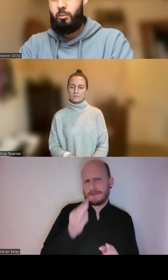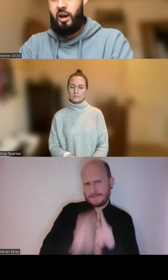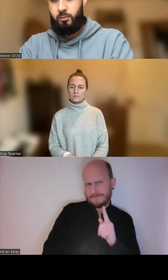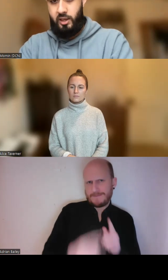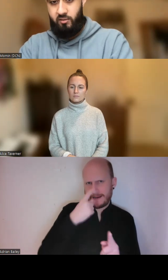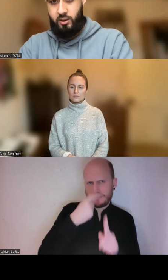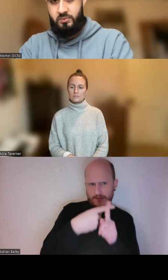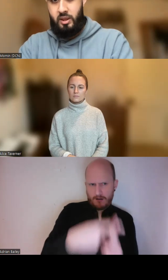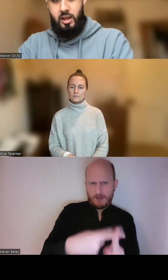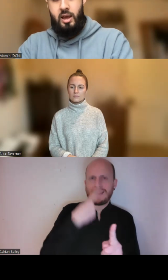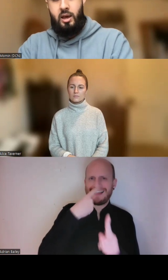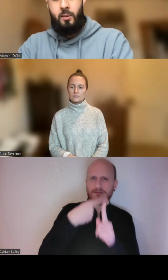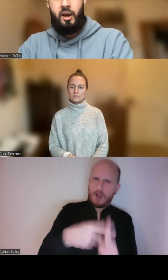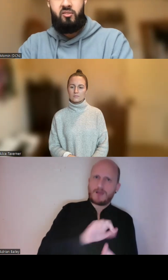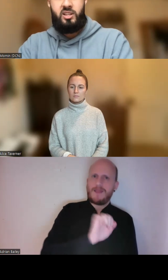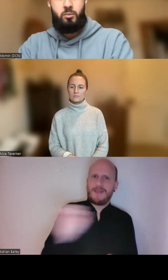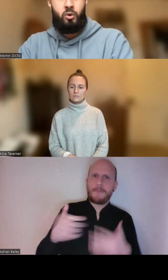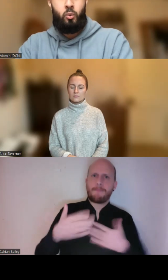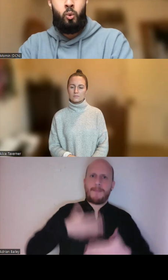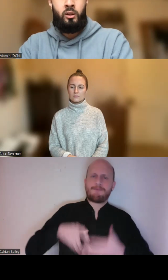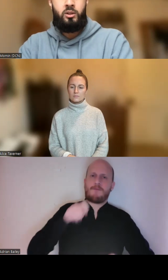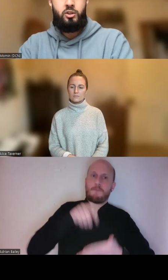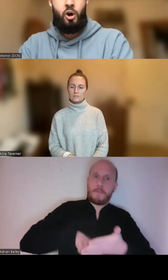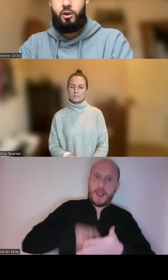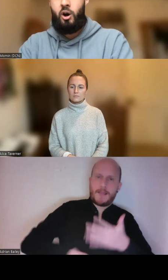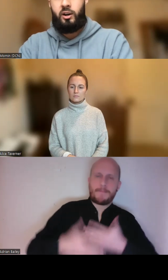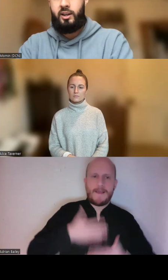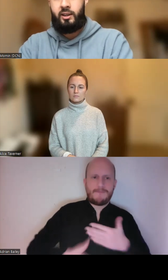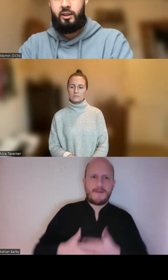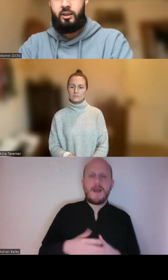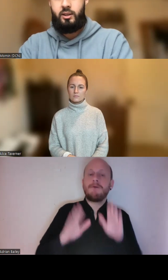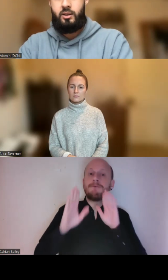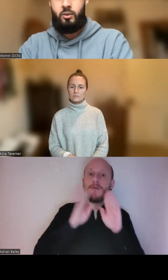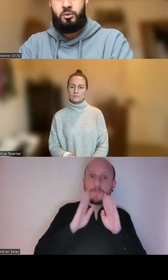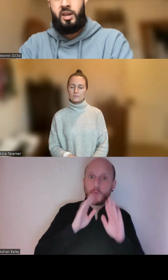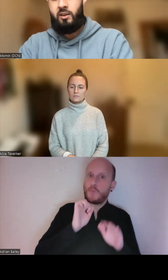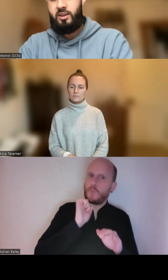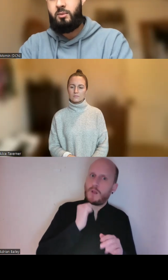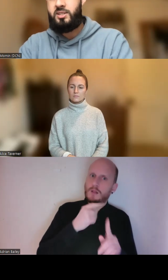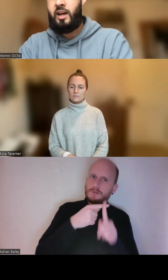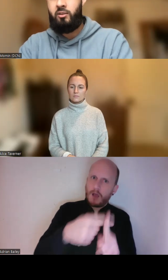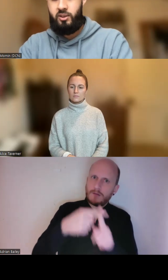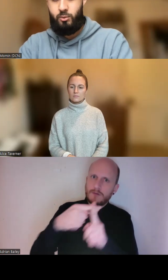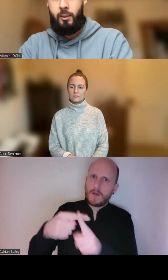buying behaviors and Facebook will start targeting those behaviors themselves as well.